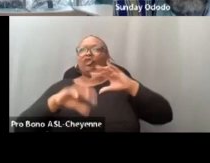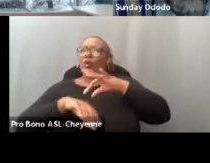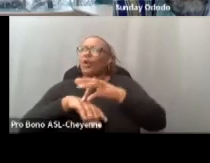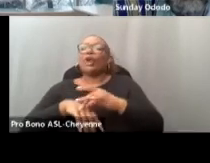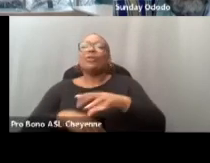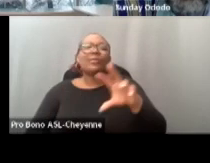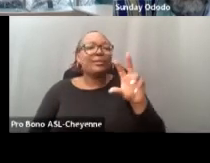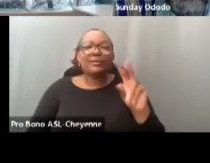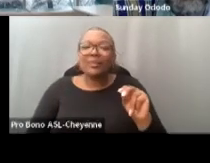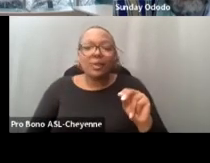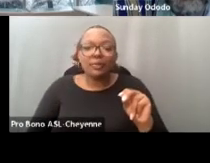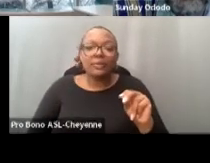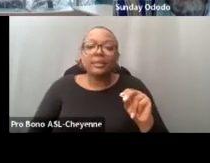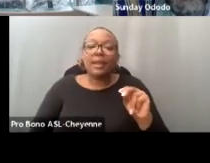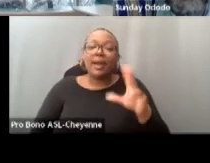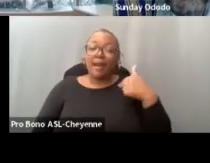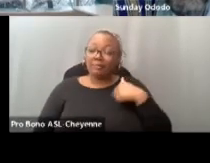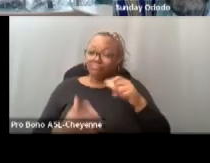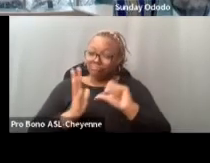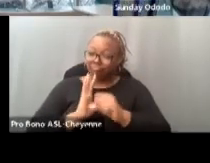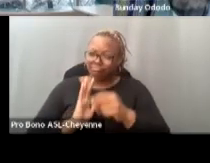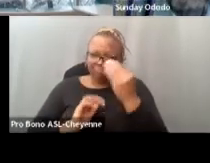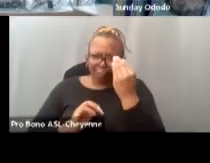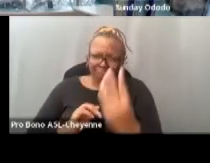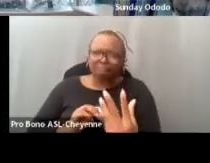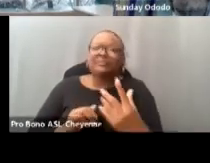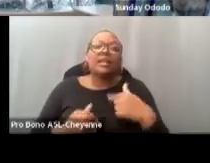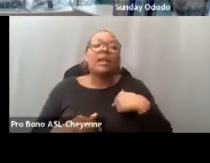Again, I wanna emphasize that the way